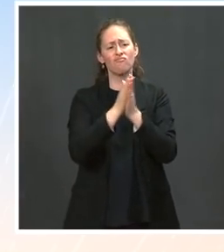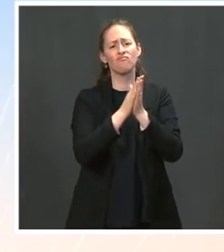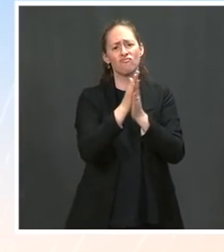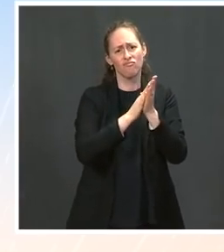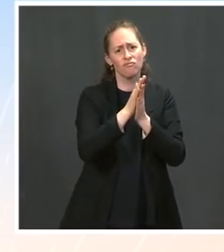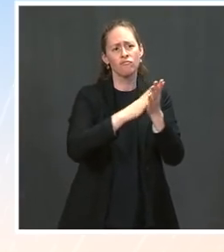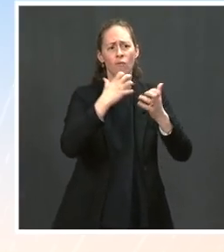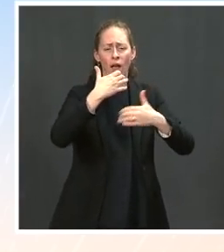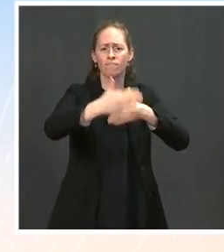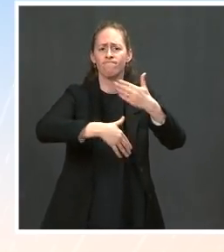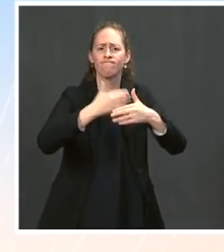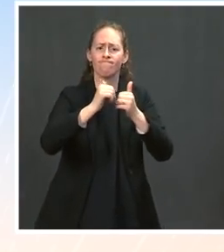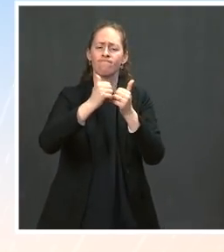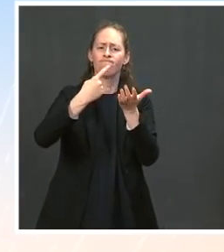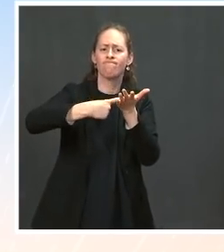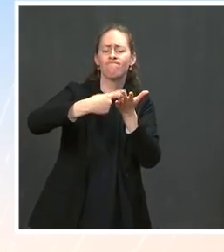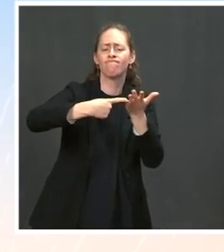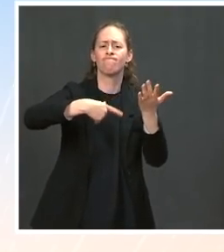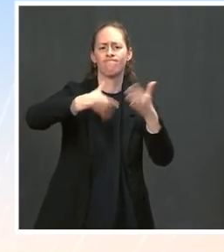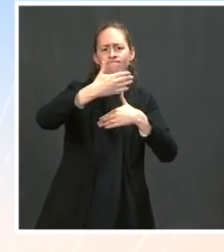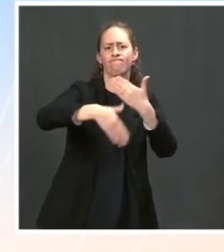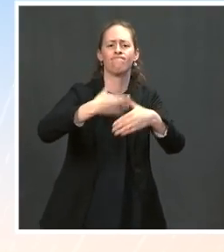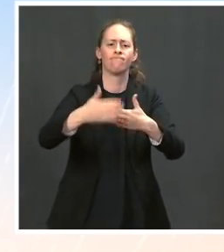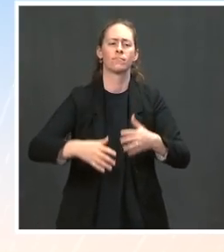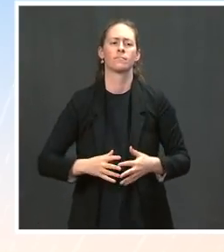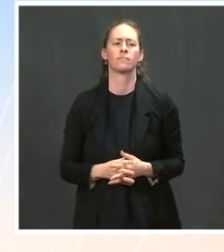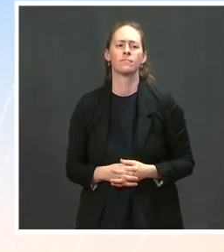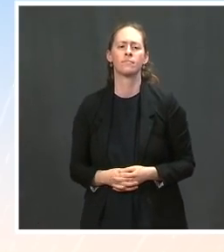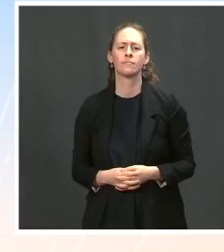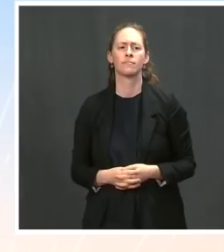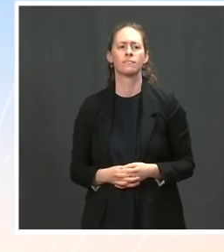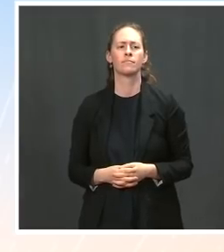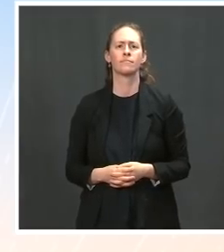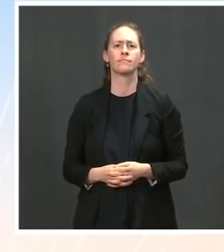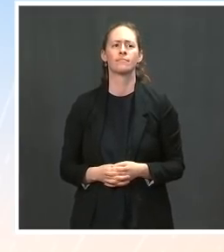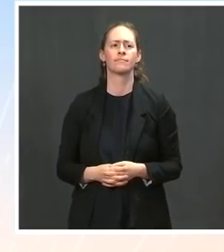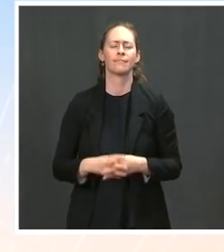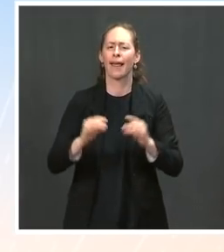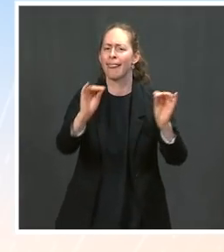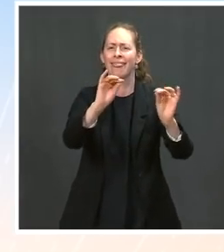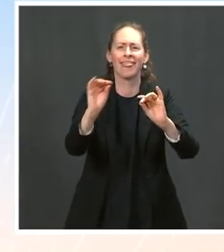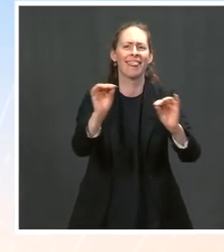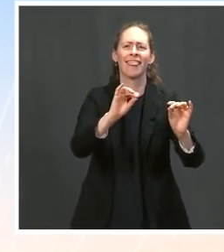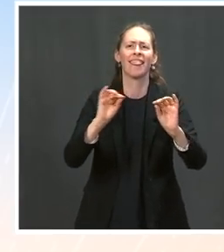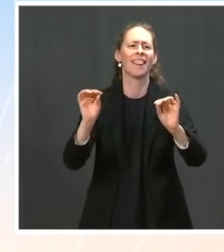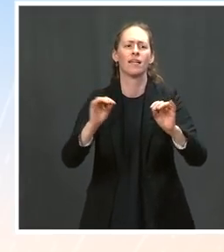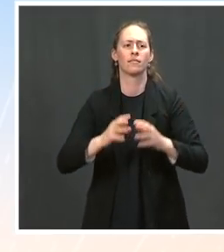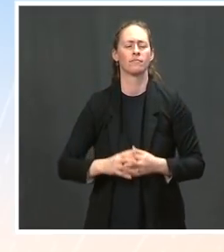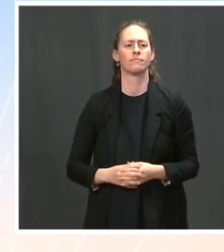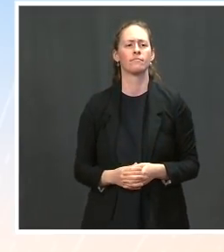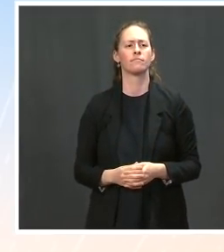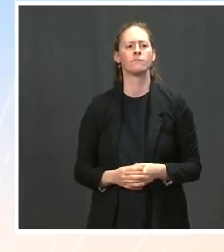The Press: Thanks, Jen. >> Ms. Psaki: Go ahead, Josh. The Press: May I ask you about -- Ms. Psaki: Oh, I'll come back to you, Kristin. Go ahead. Go ahead, Josh. The Press: May I ask for an update on the President's goal to reopen schools?